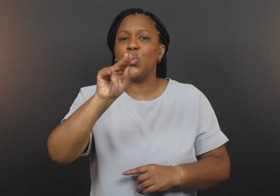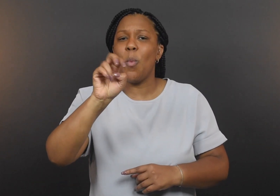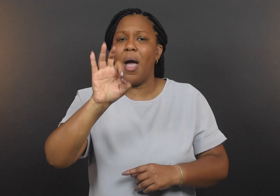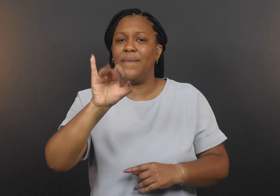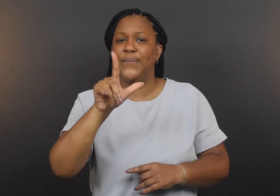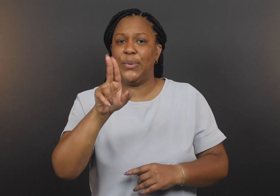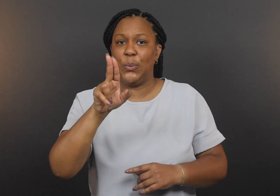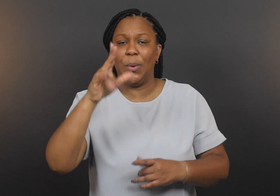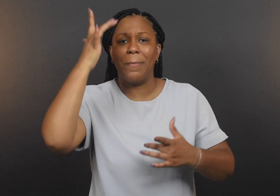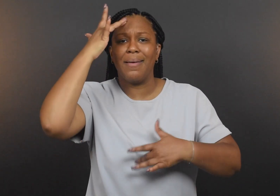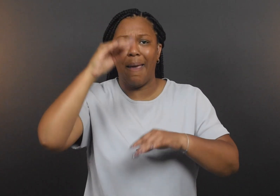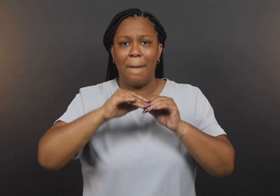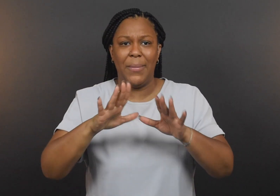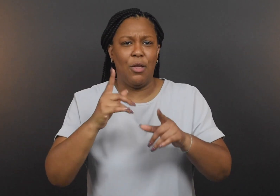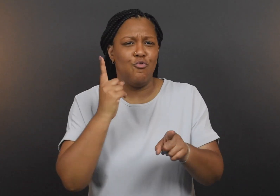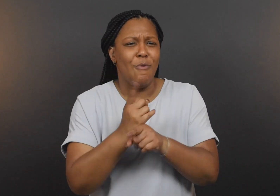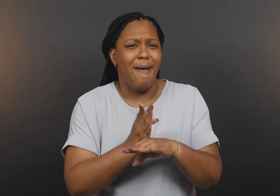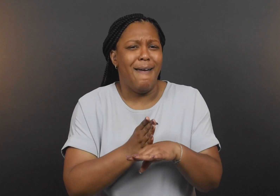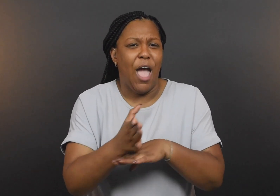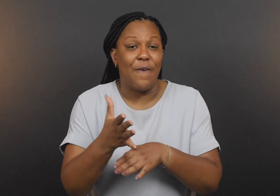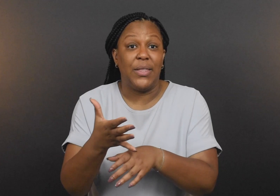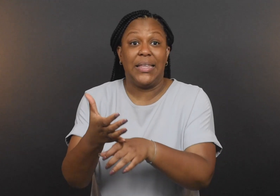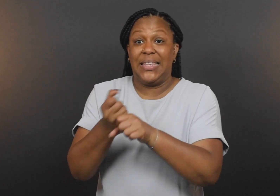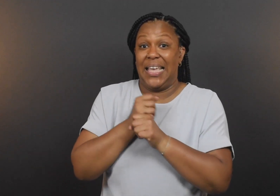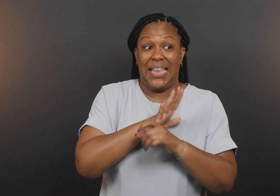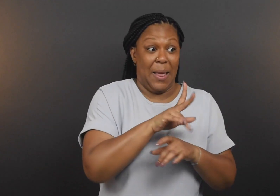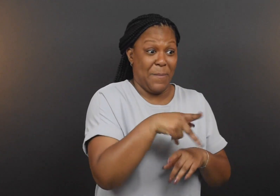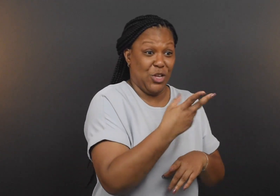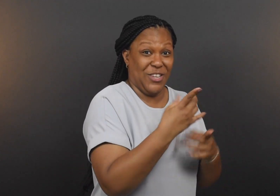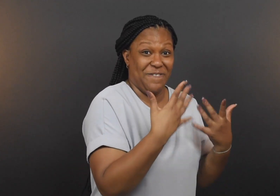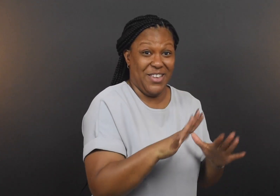flu pandemic right after getting his Ph.D. in medical sociology.